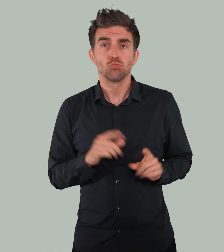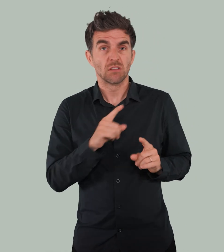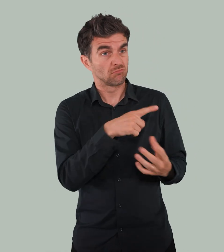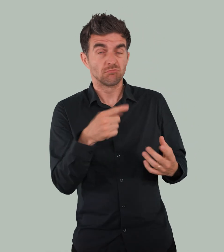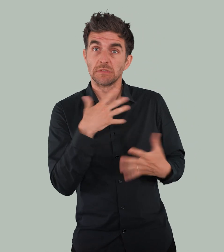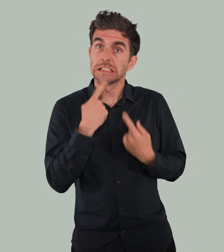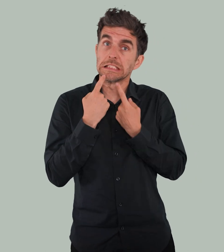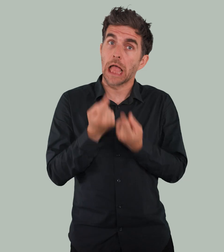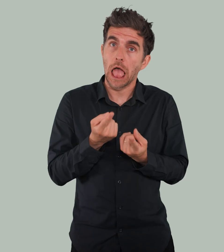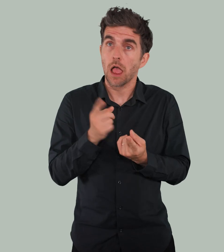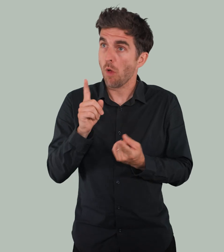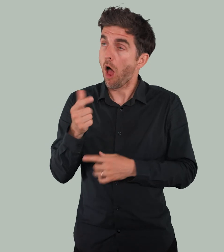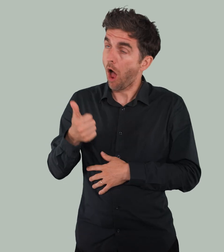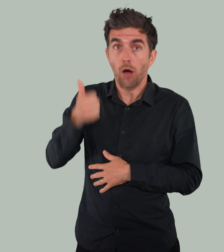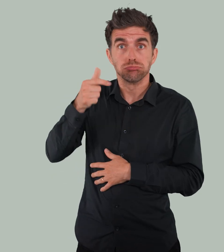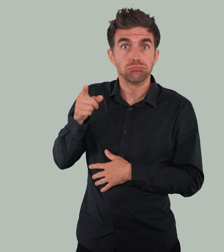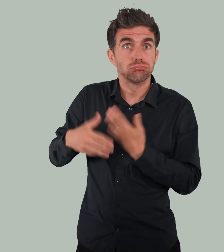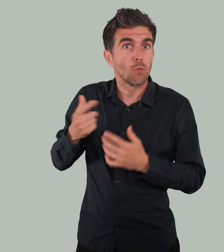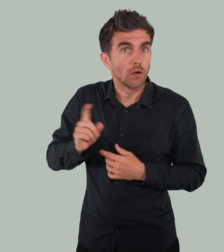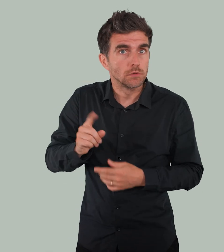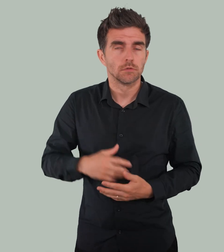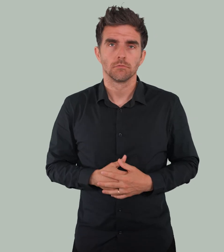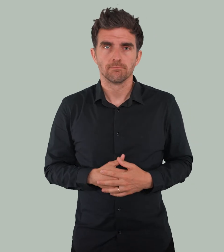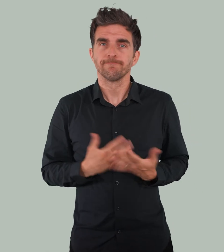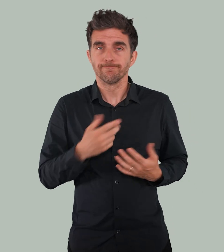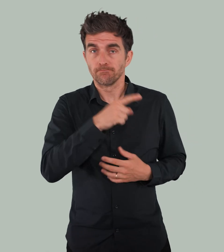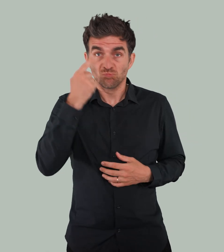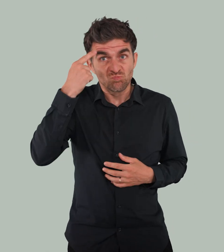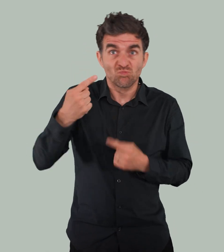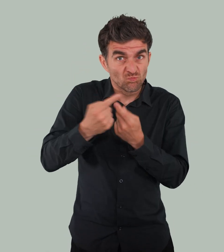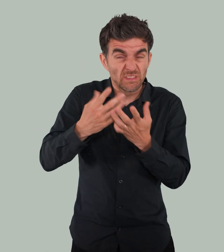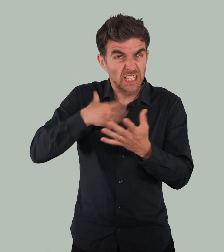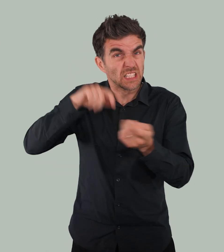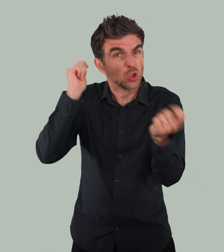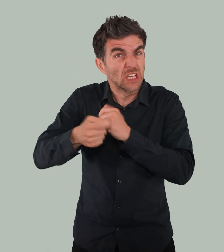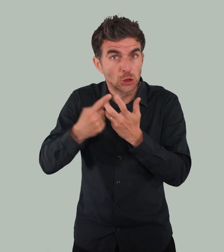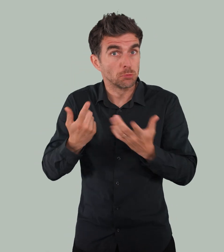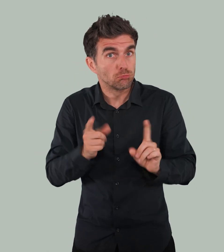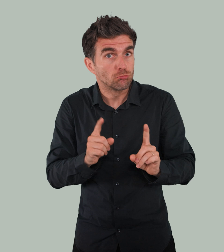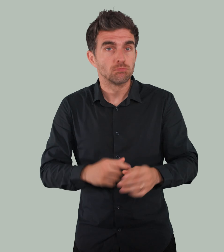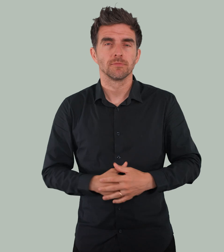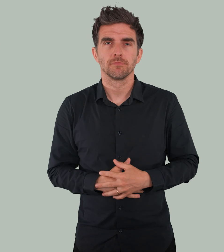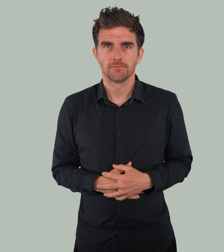What respondents say is working well Changes proposed by respondents